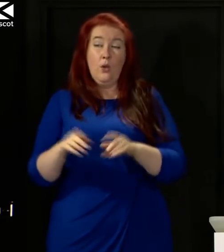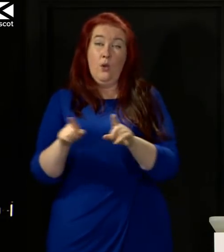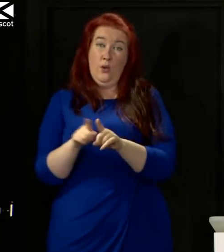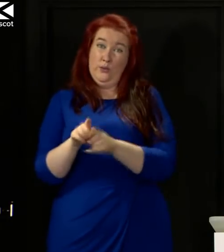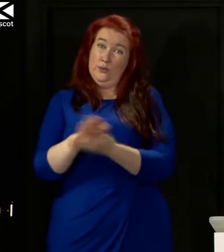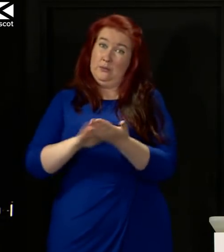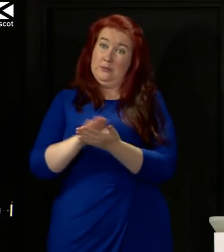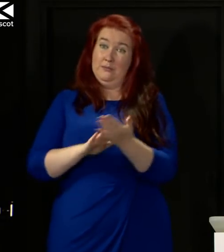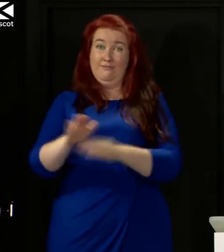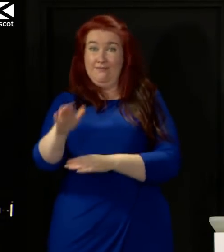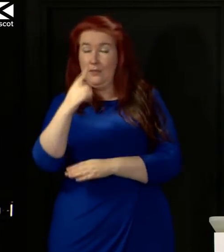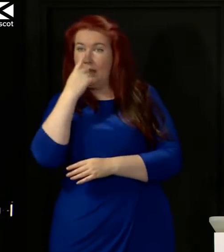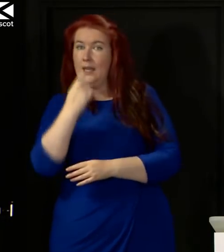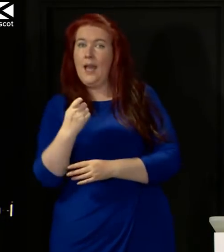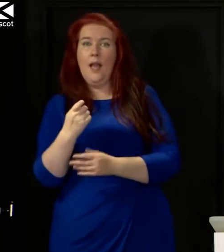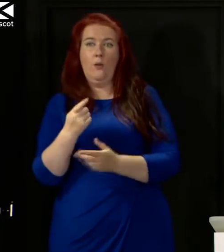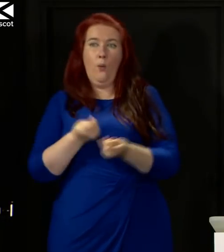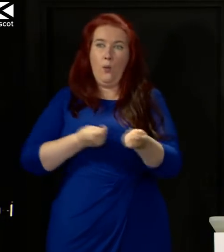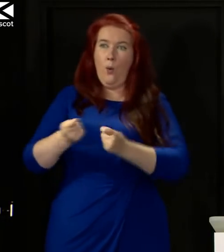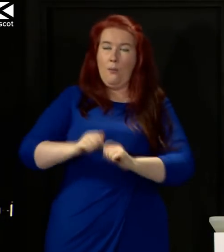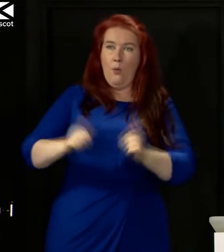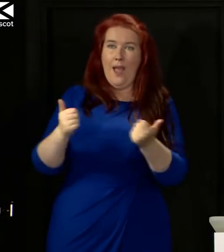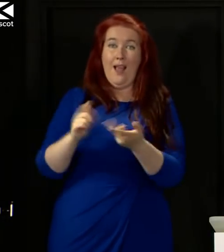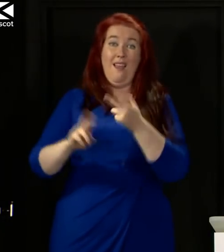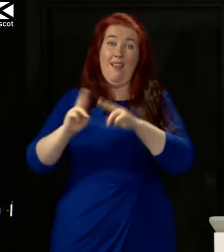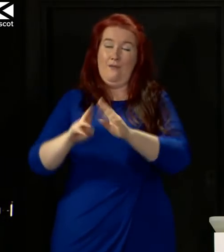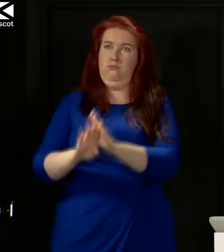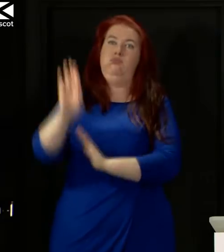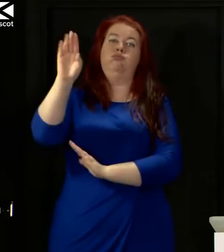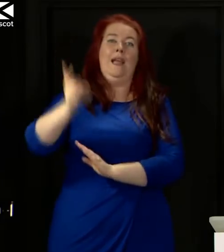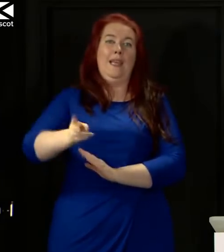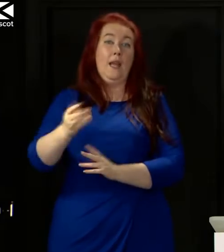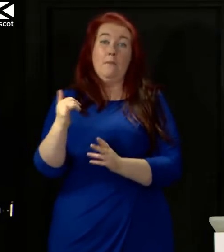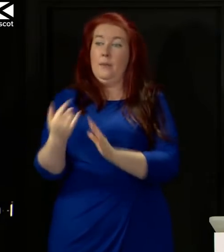be to cope with any resurgence of the virus - either from sporadic outbreaks like the